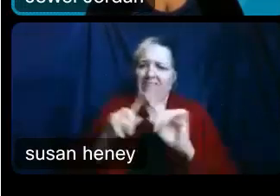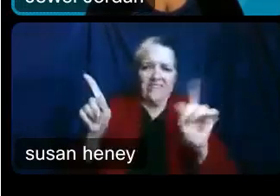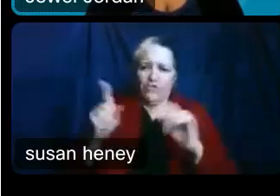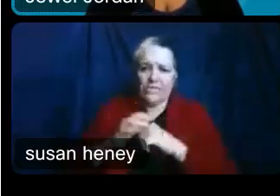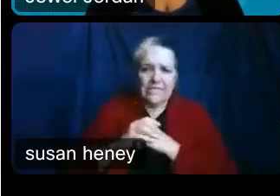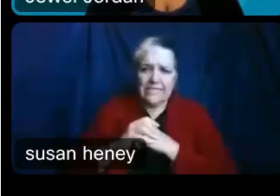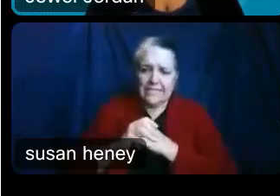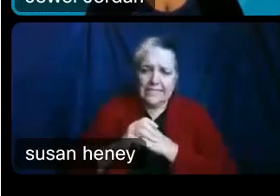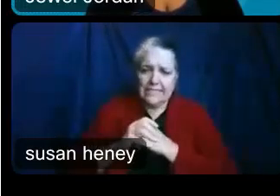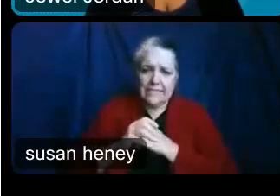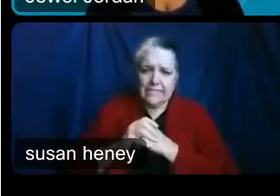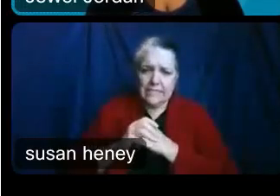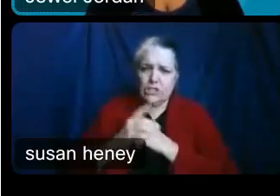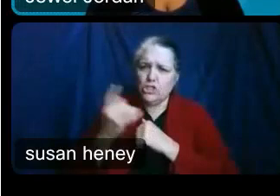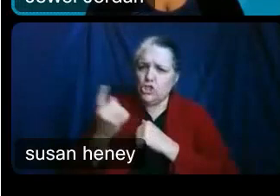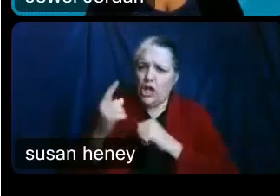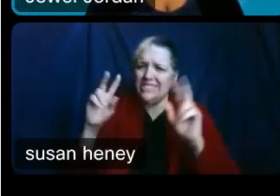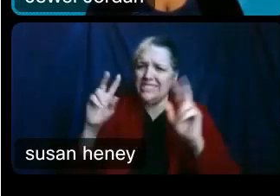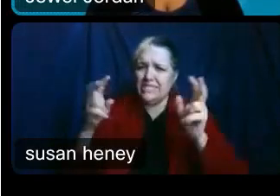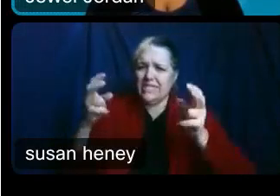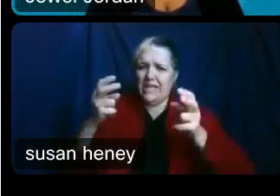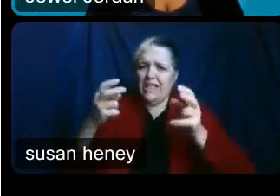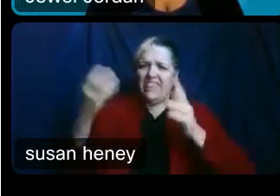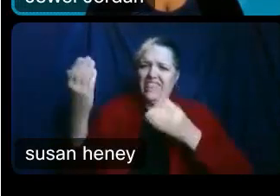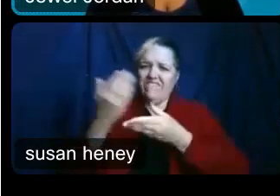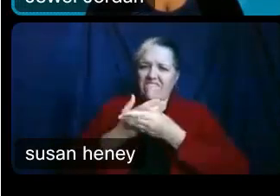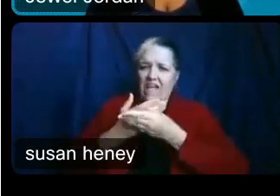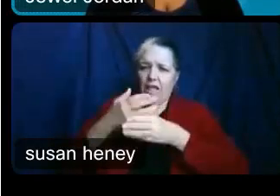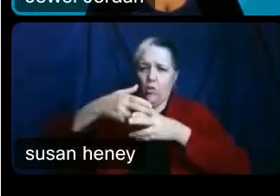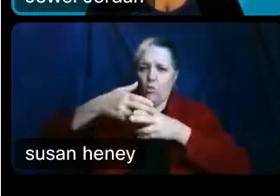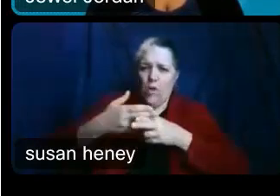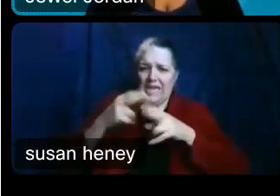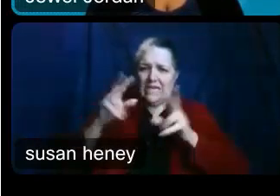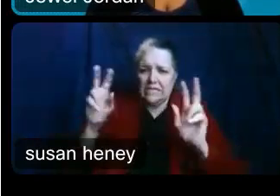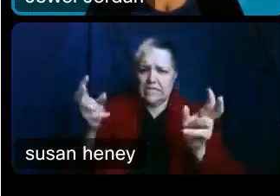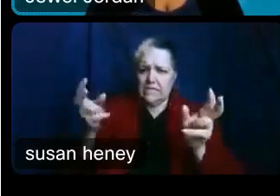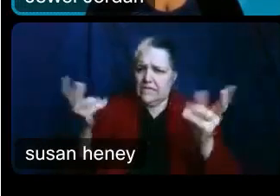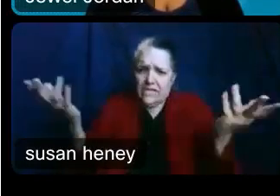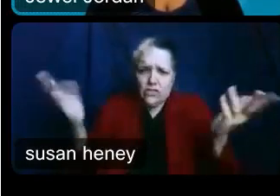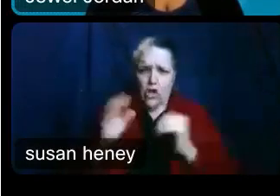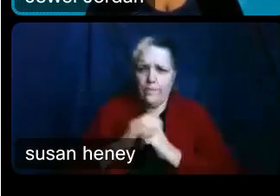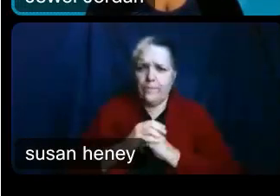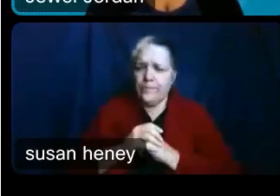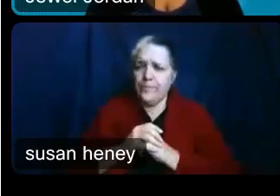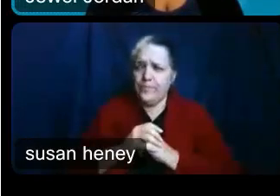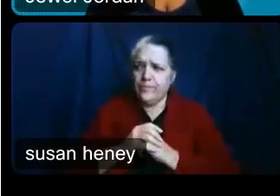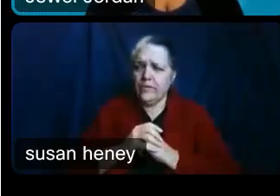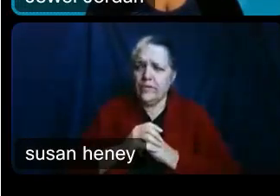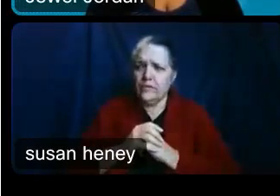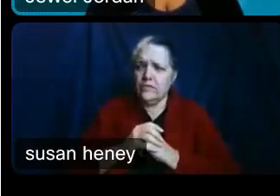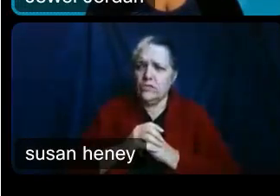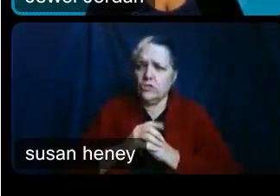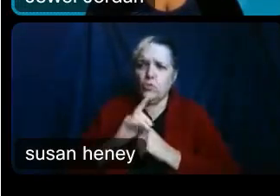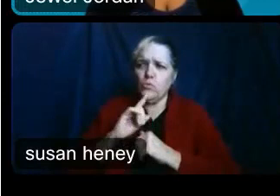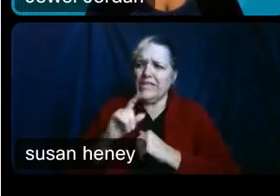the weights on the files. So, it shouldn't matter much generally speaking, unless you've